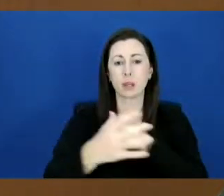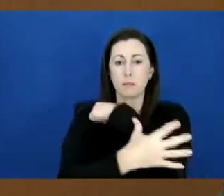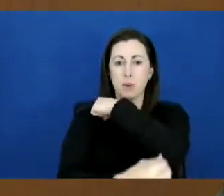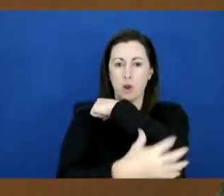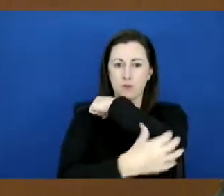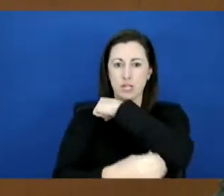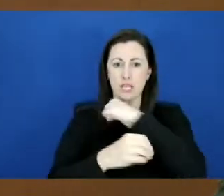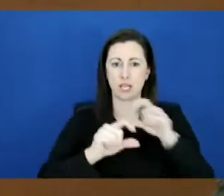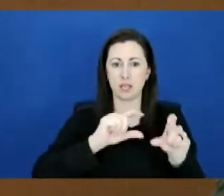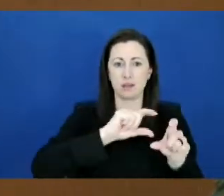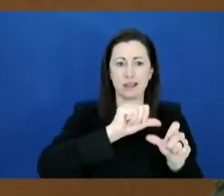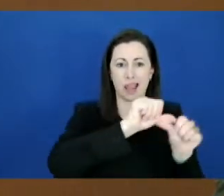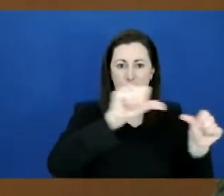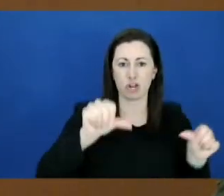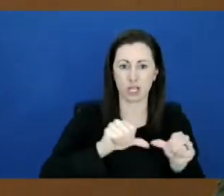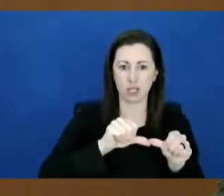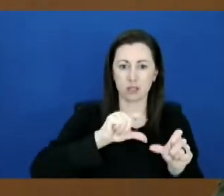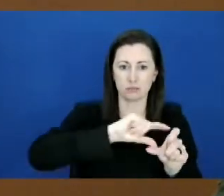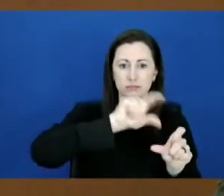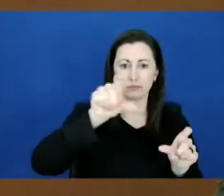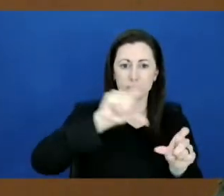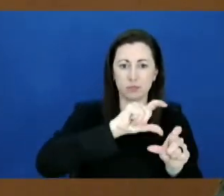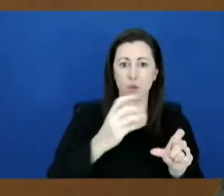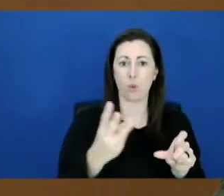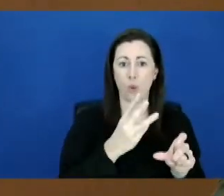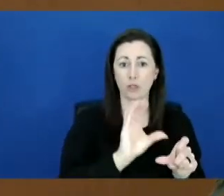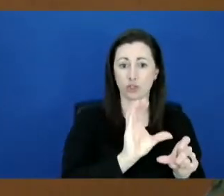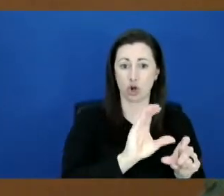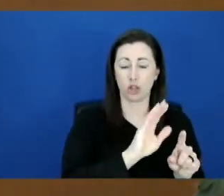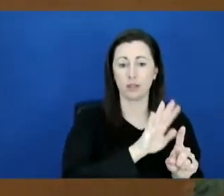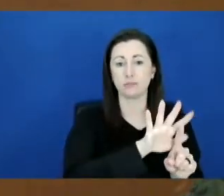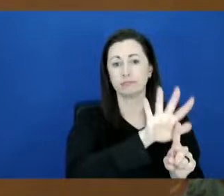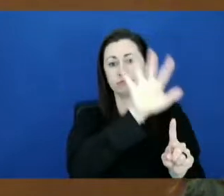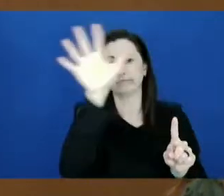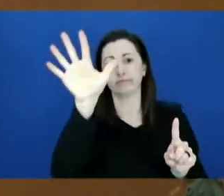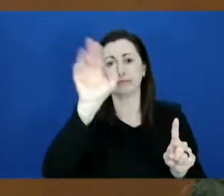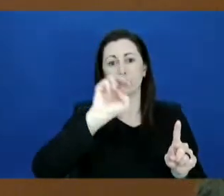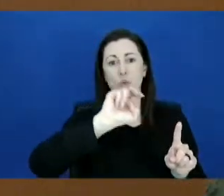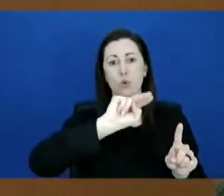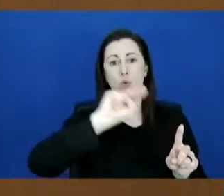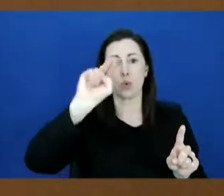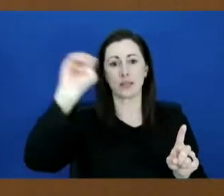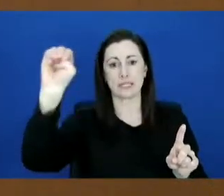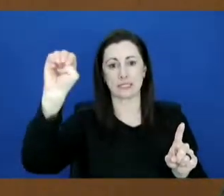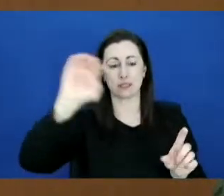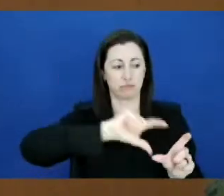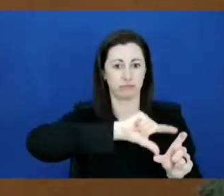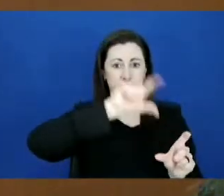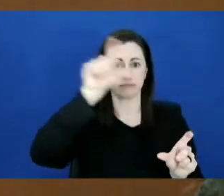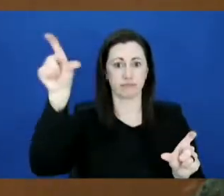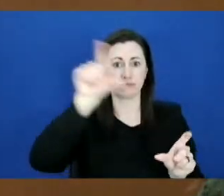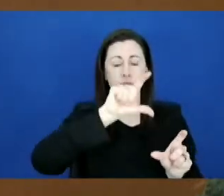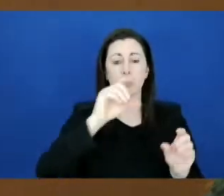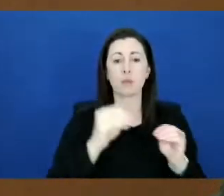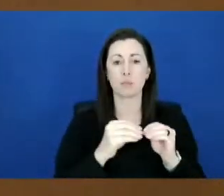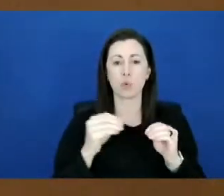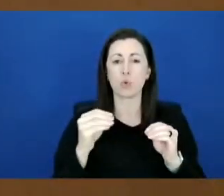IMPOSSIBLE. WE'RE ALL AWARE OF CHARLOTTE'S POVERTY CRESCENT, WHICH INCLUDES NEIGHBORS STRETCHING FROM WEST